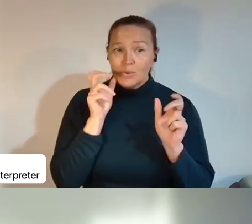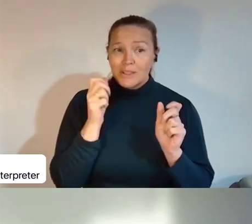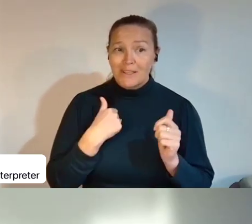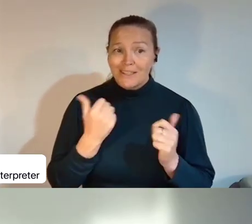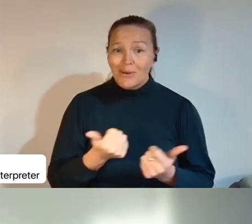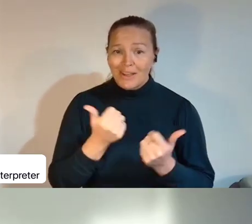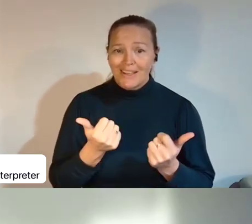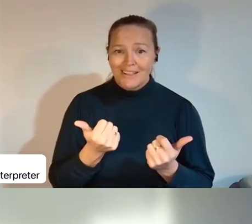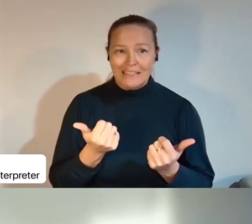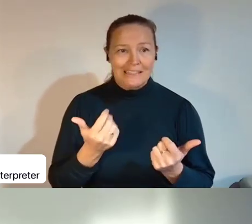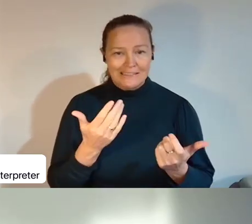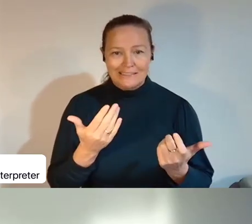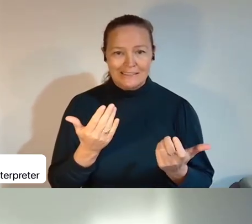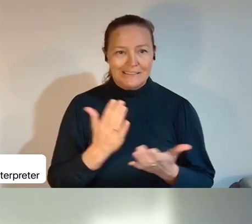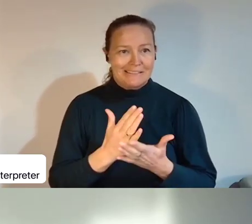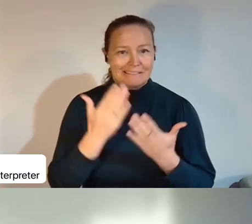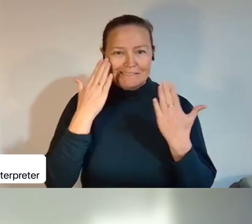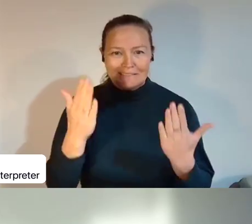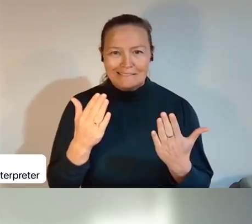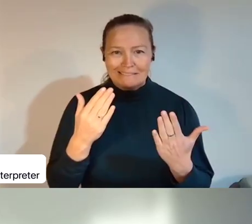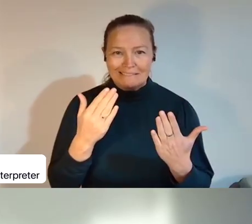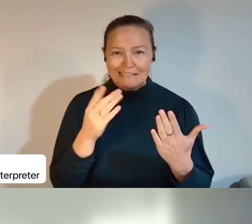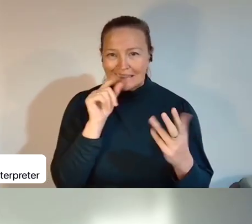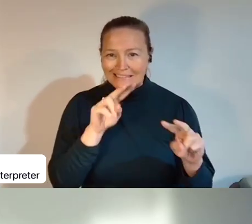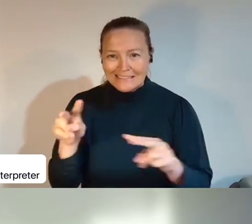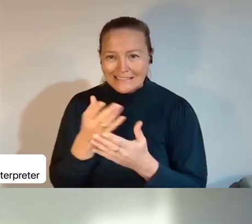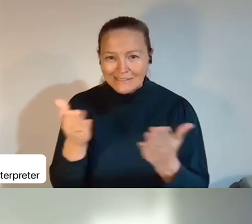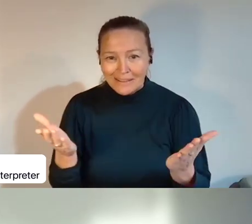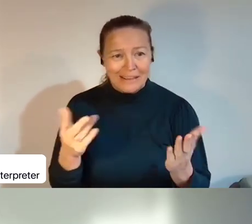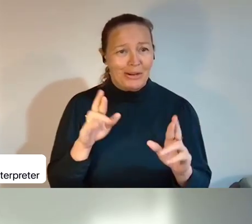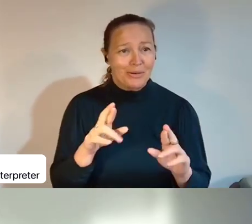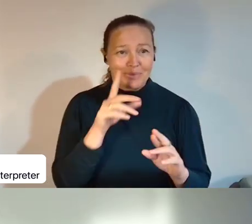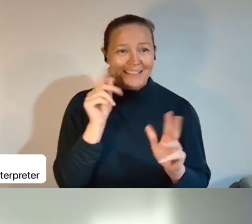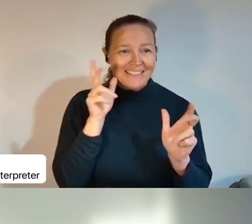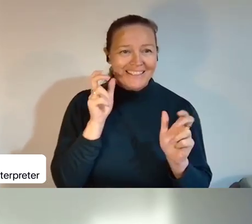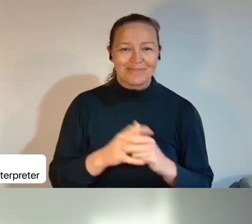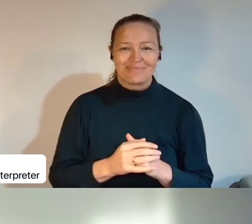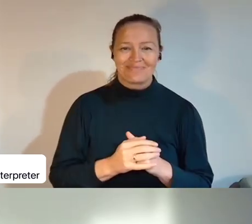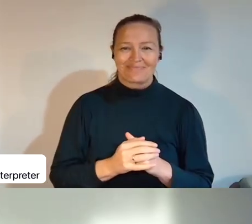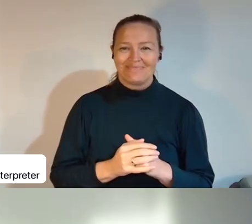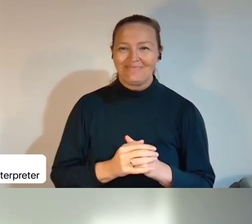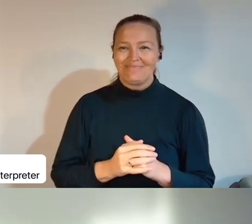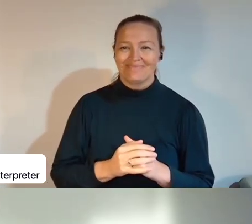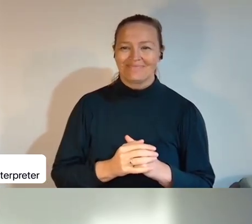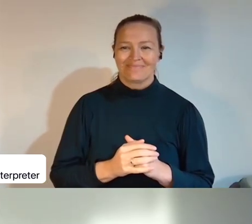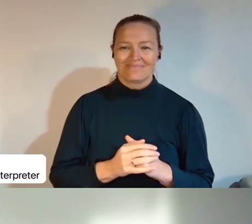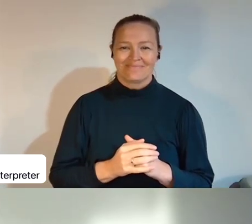you just talk into the void. I think so, all good? Okay. So I'm going to speak quickly